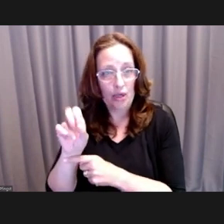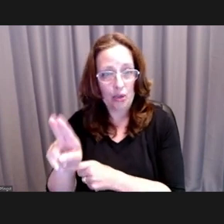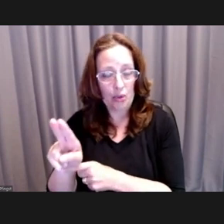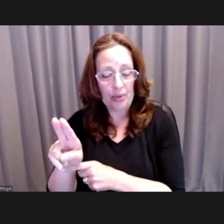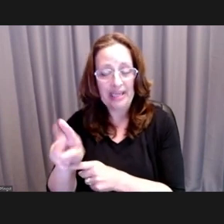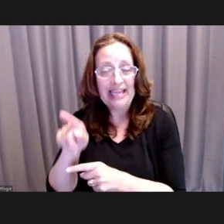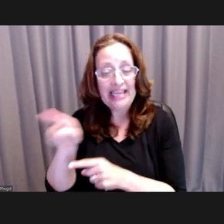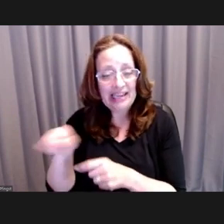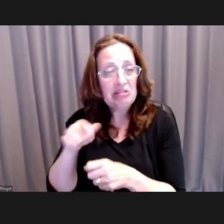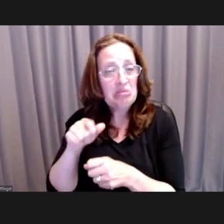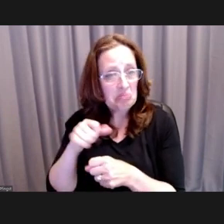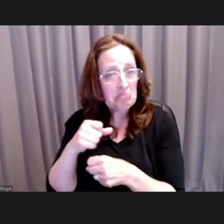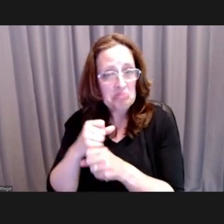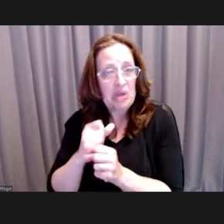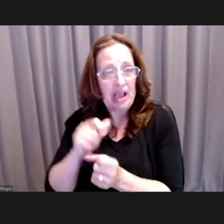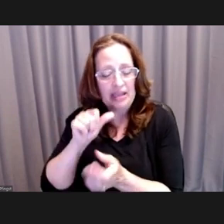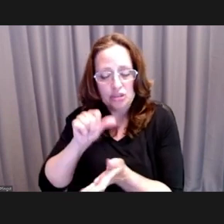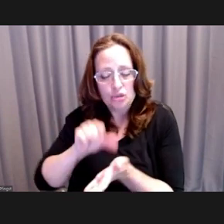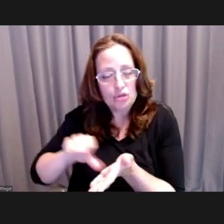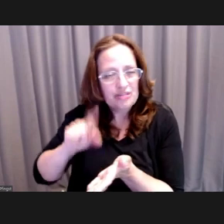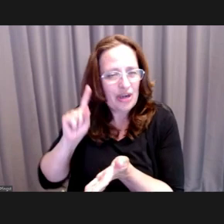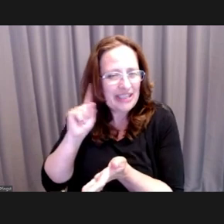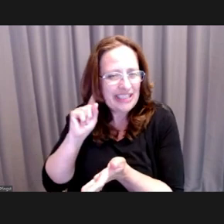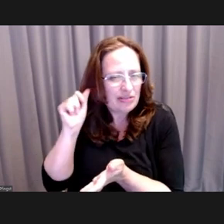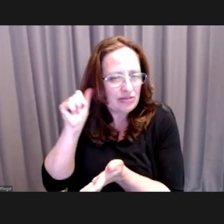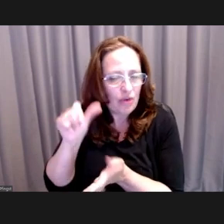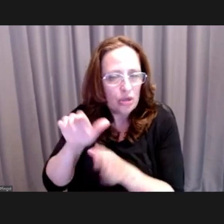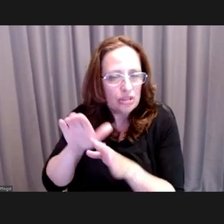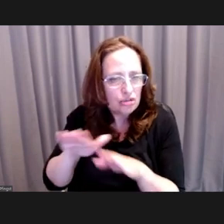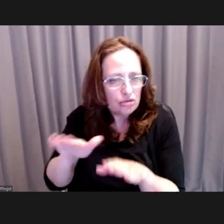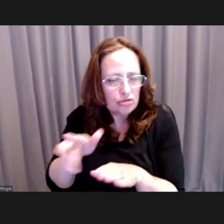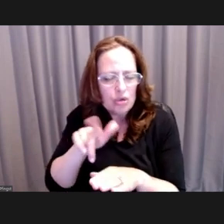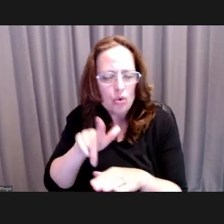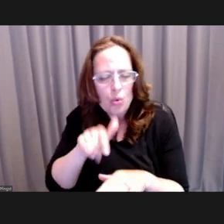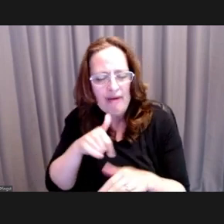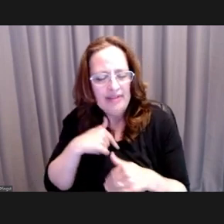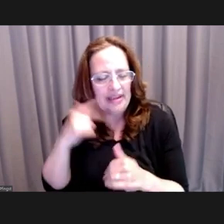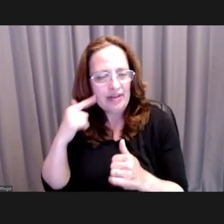for hearing loss, chronic ear disease, and with tumors at the base of the skull.